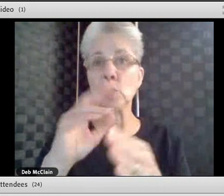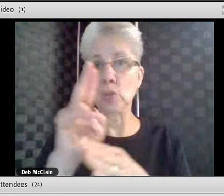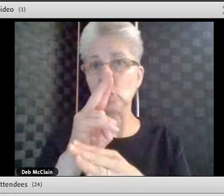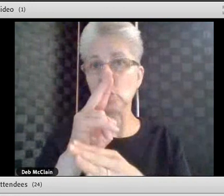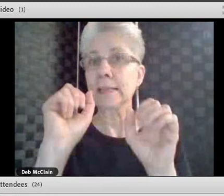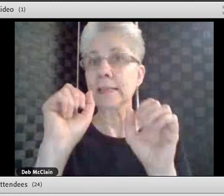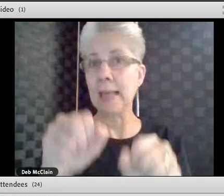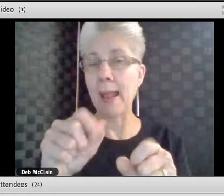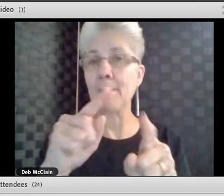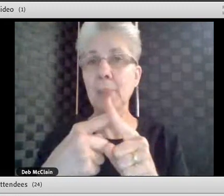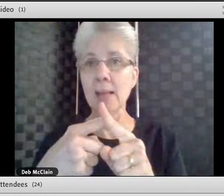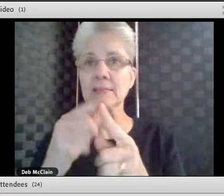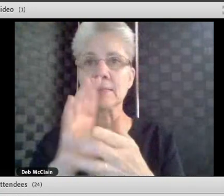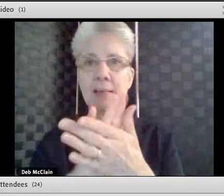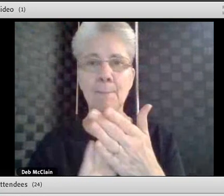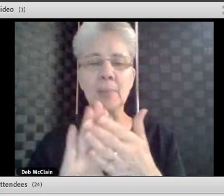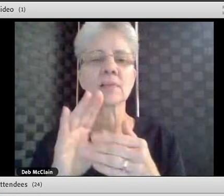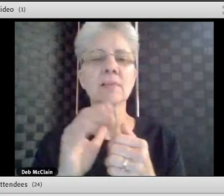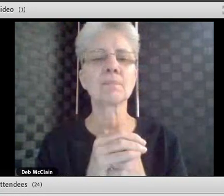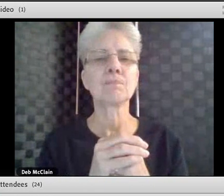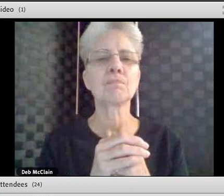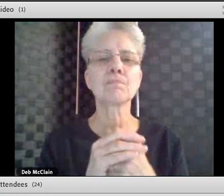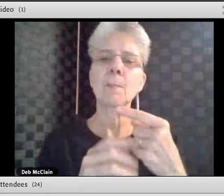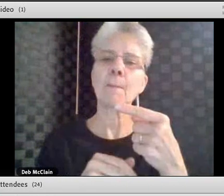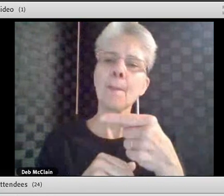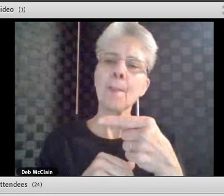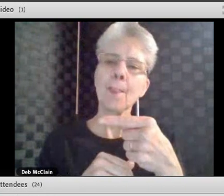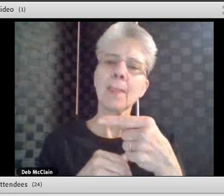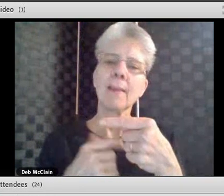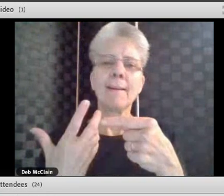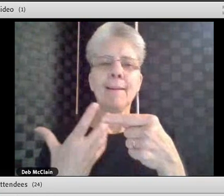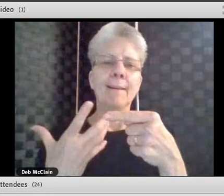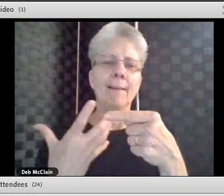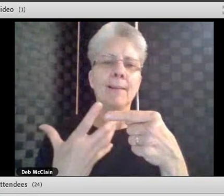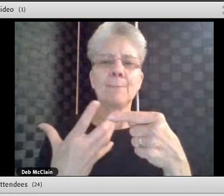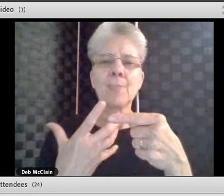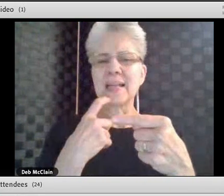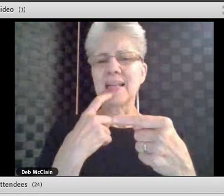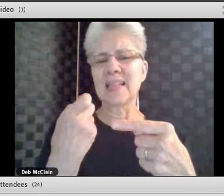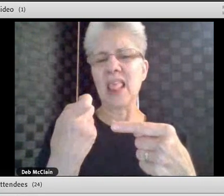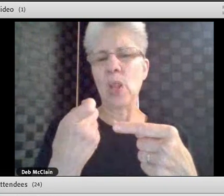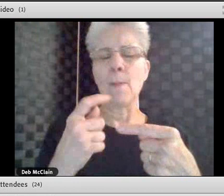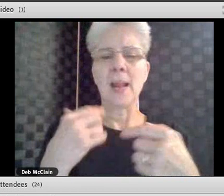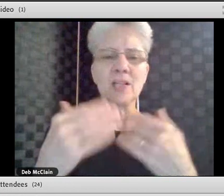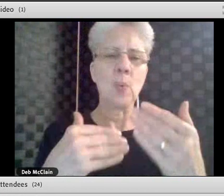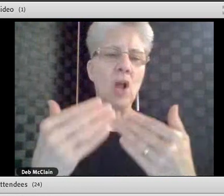So I kind of alluded this a little bit as we've gone along, but why is it important to libraries?